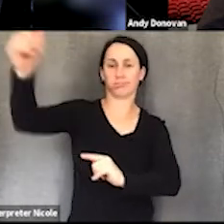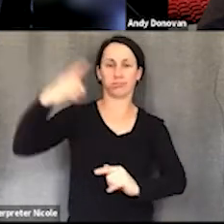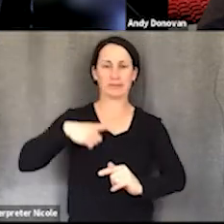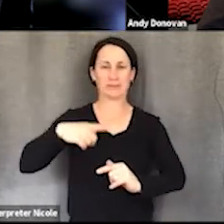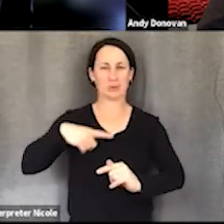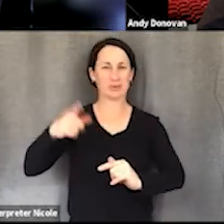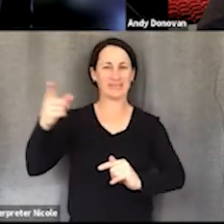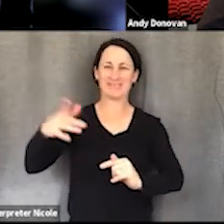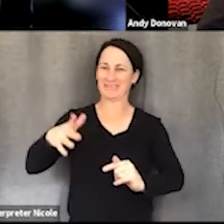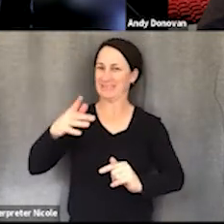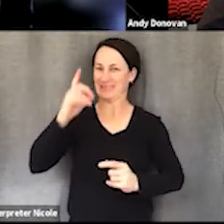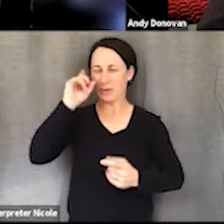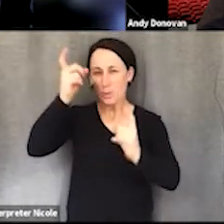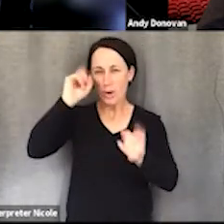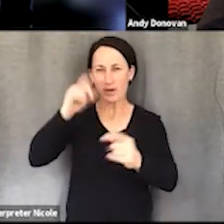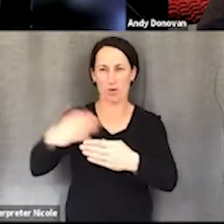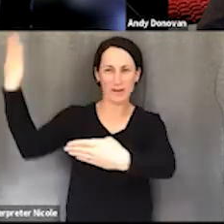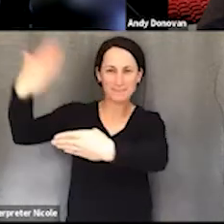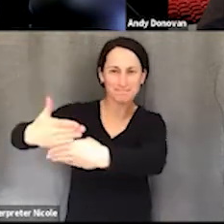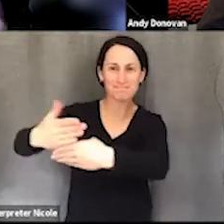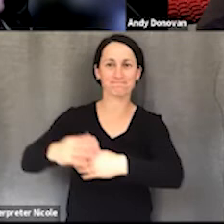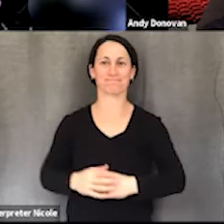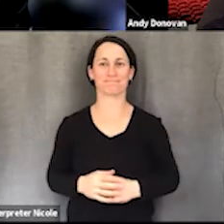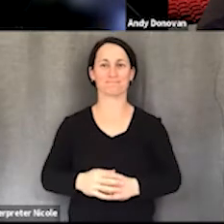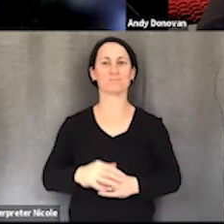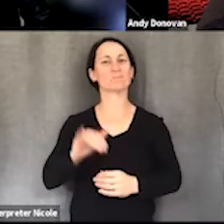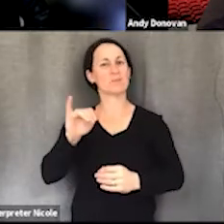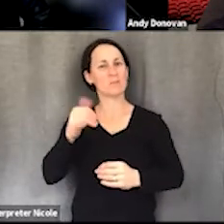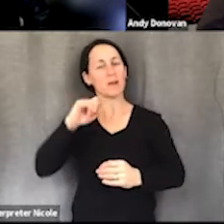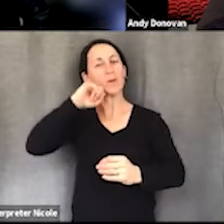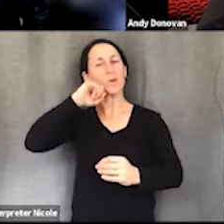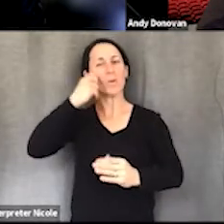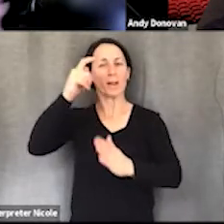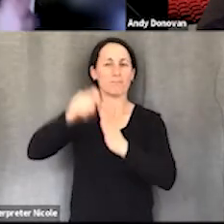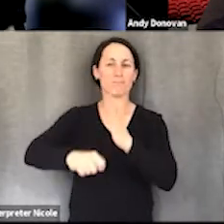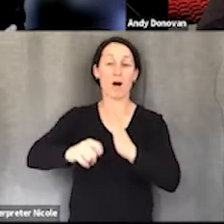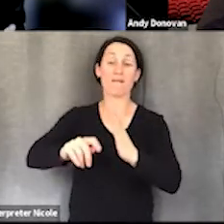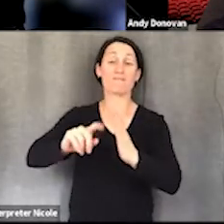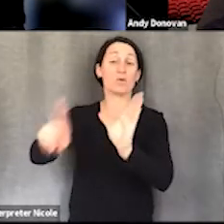hopefully the situation will be more predictable." A couple of ideas in this. Obviously, a pause in terms of